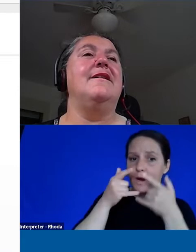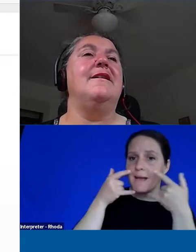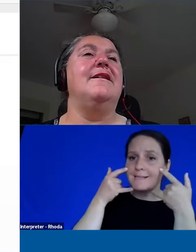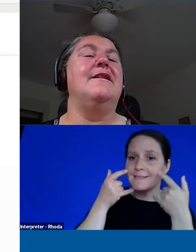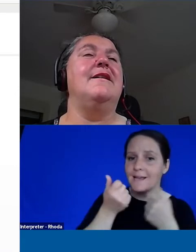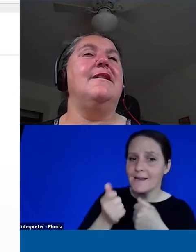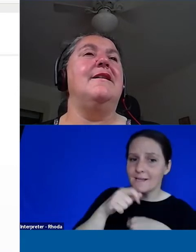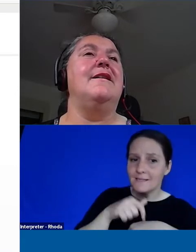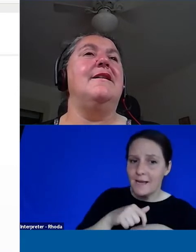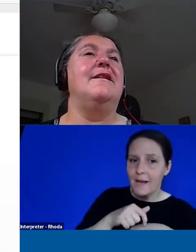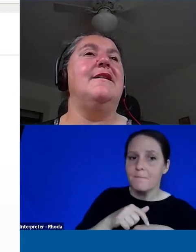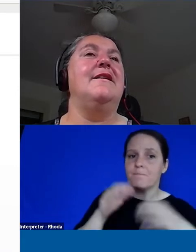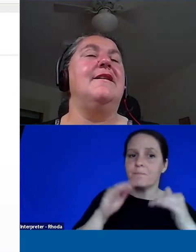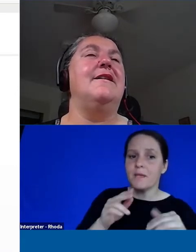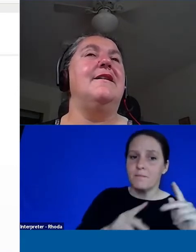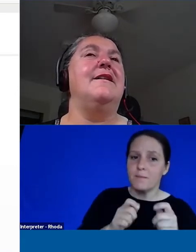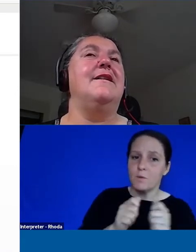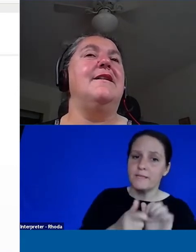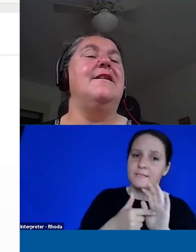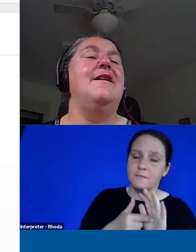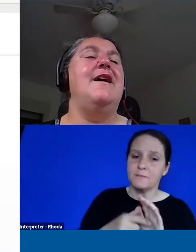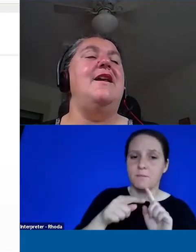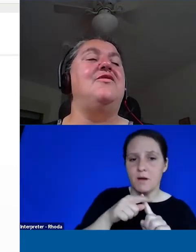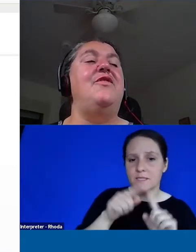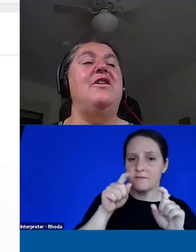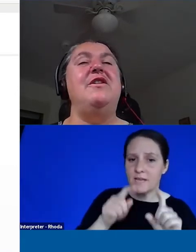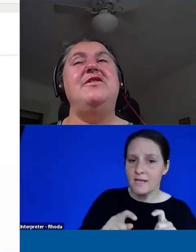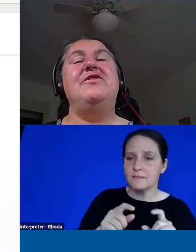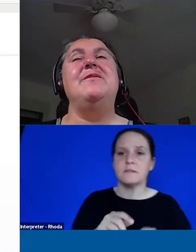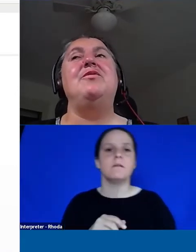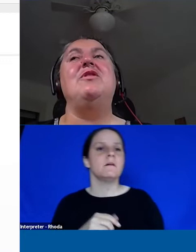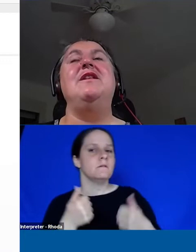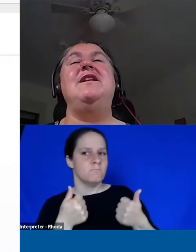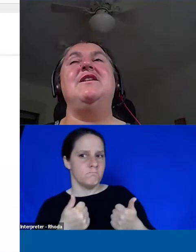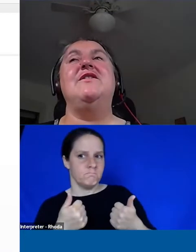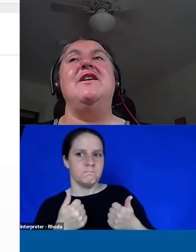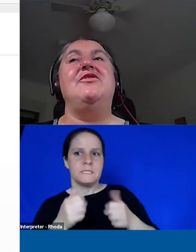a positive test or exposure to someone with COVID 19... And it's very simple, clean, concise.